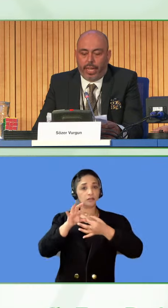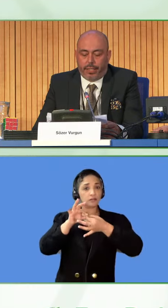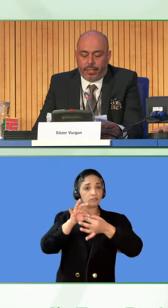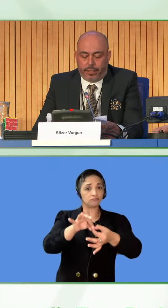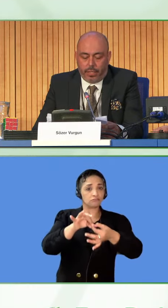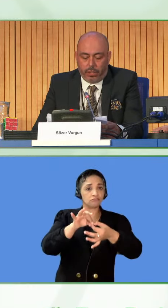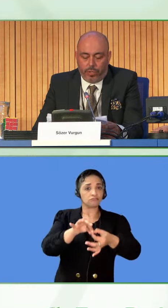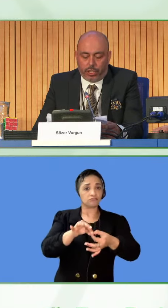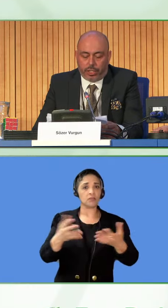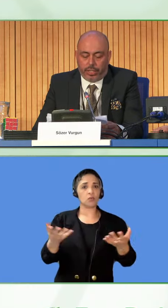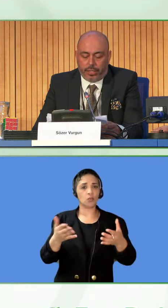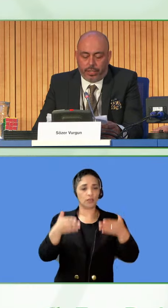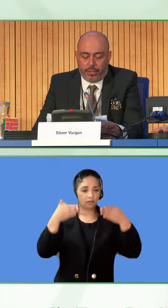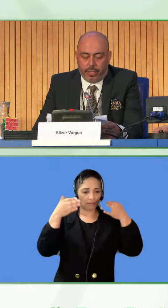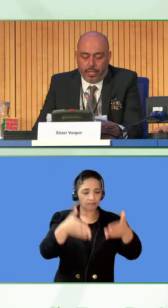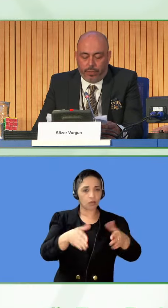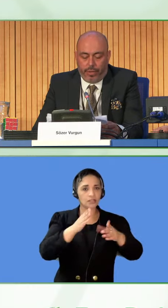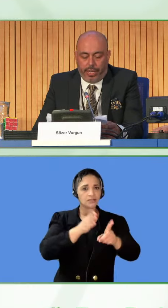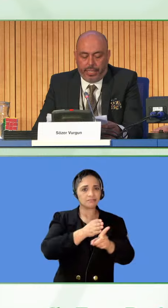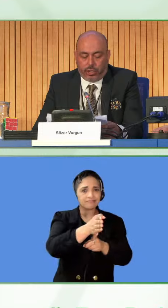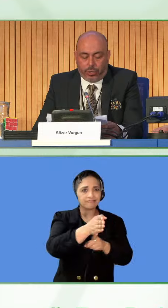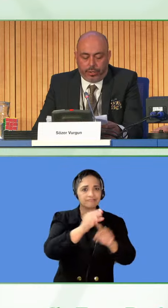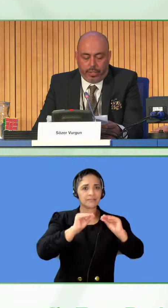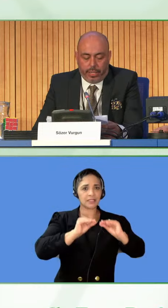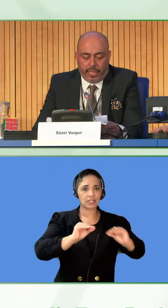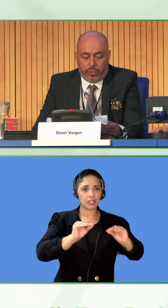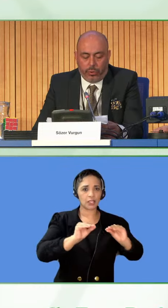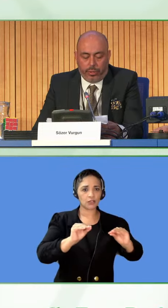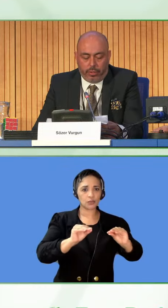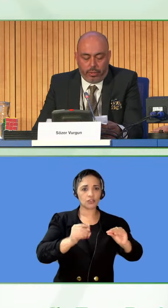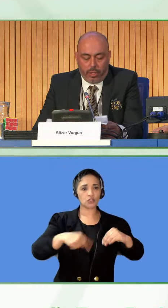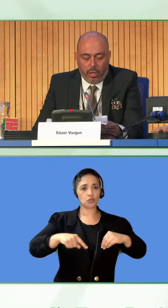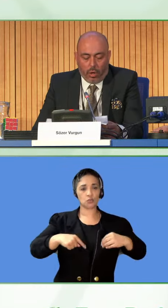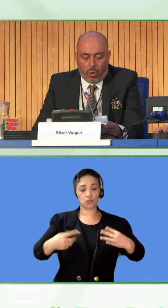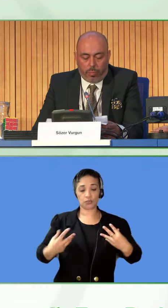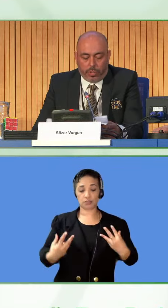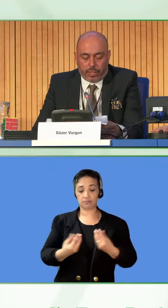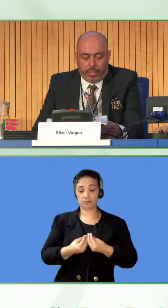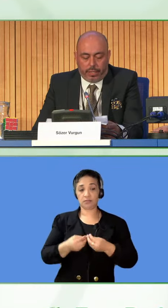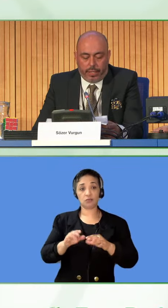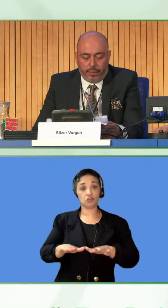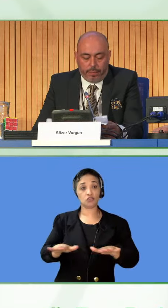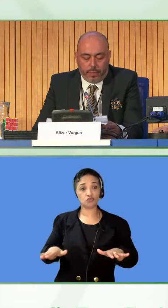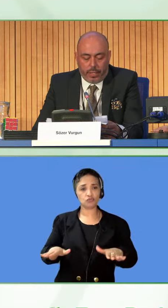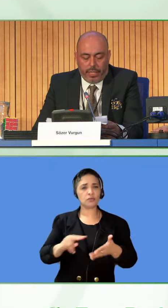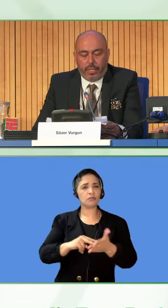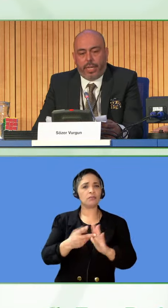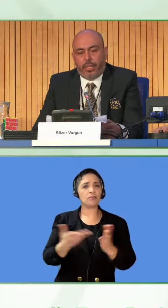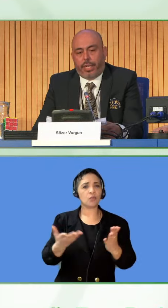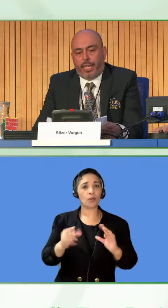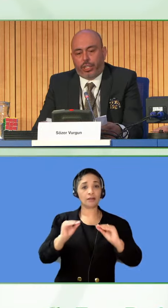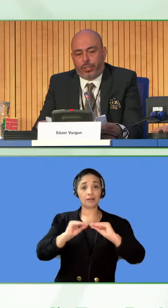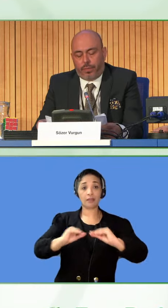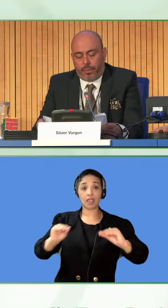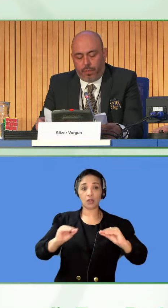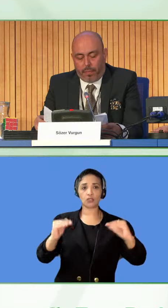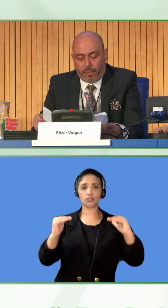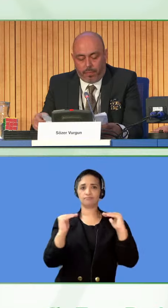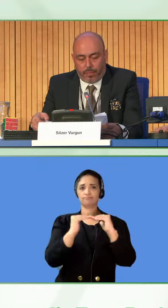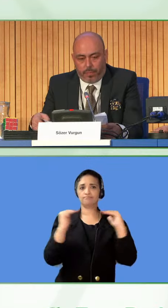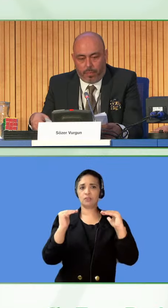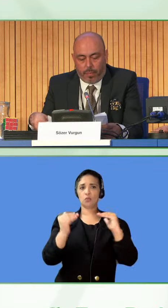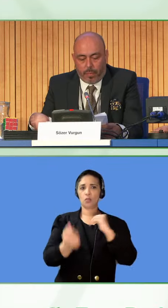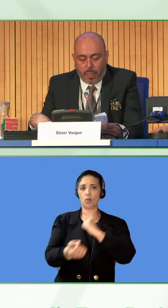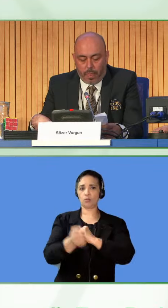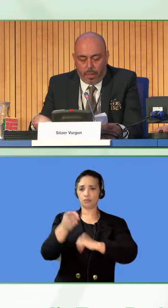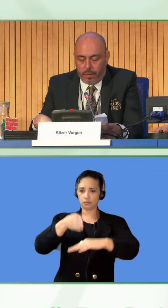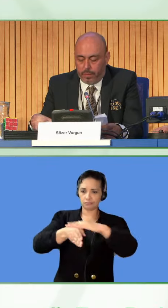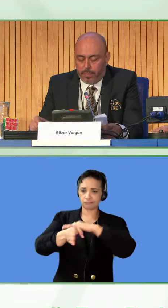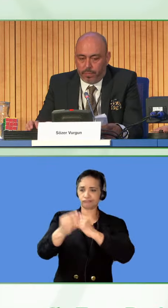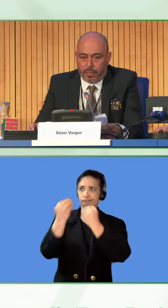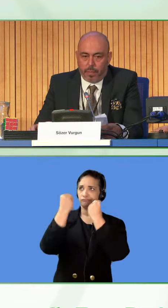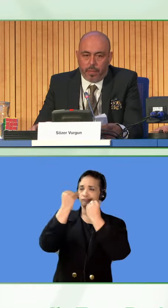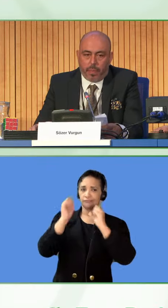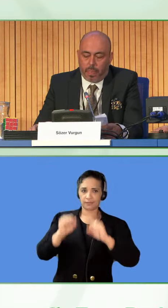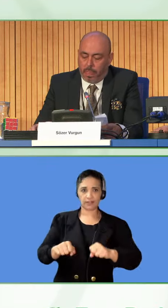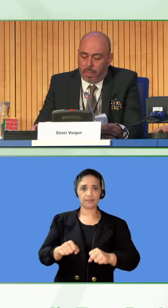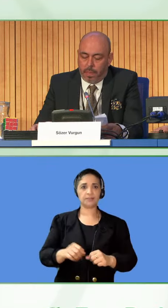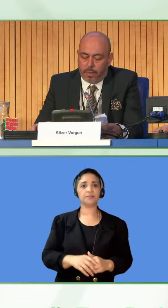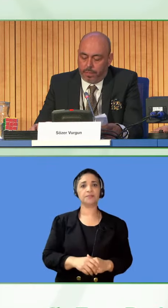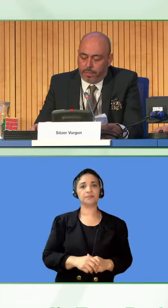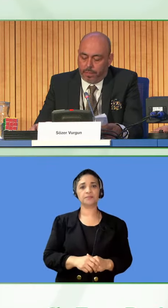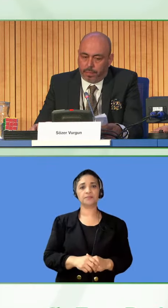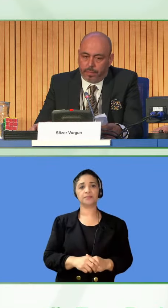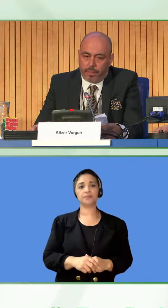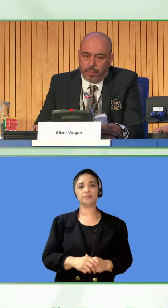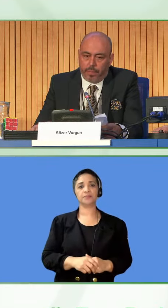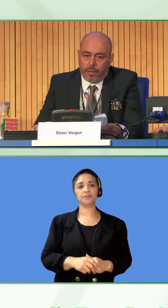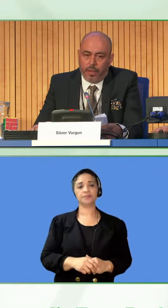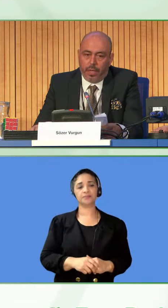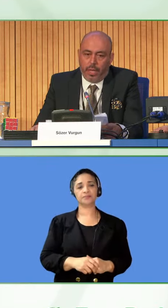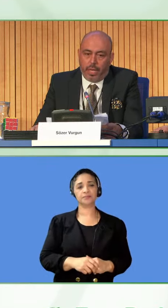Together with children, we can achieve this in education.